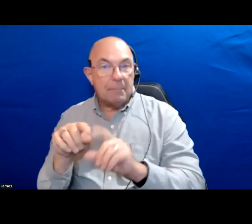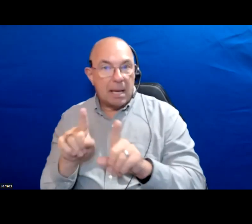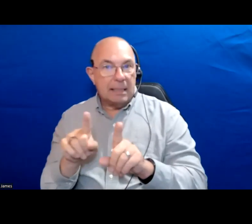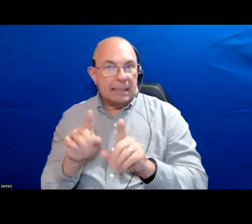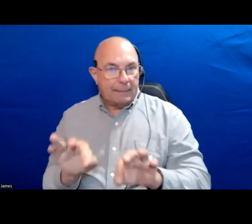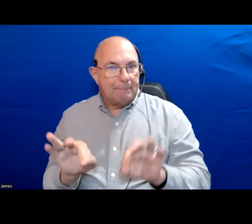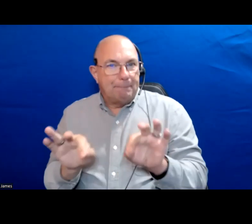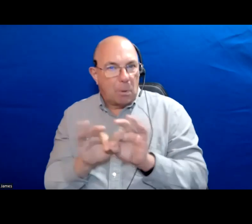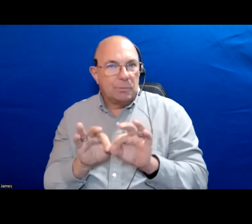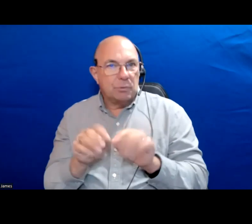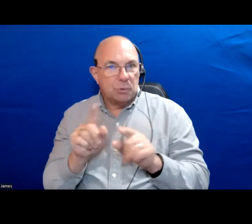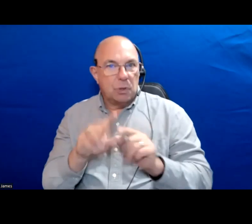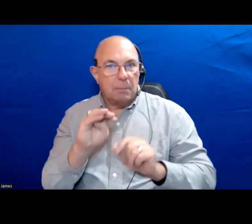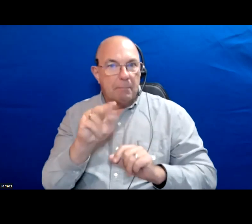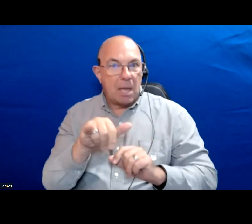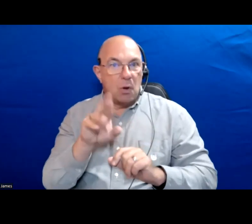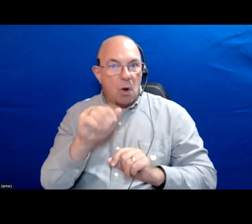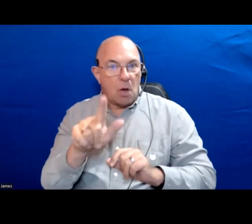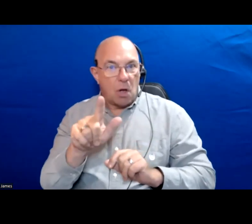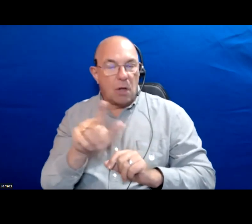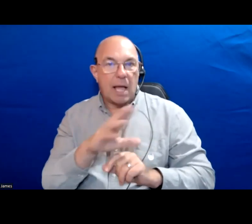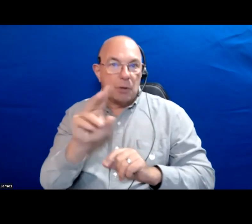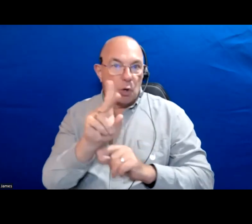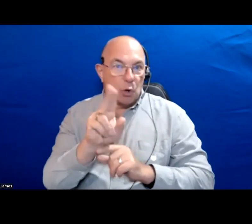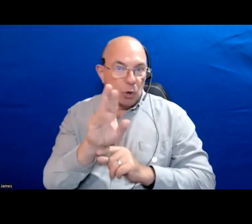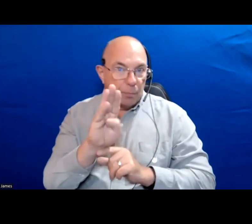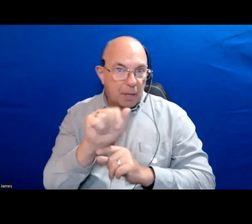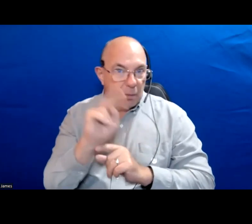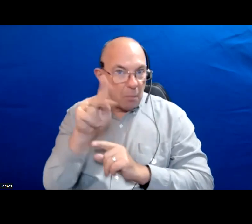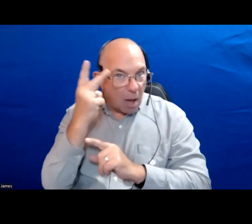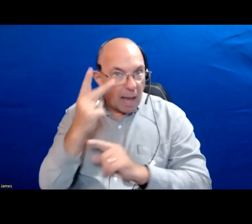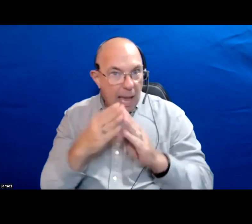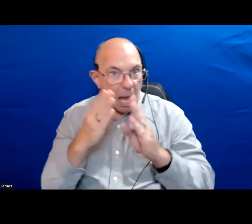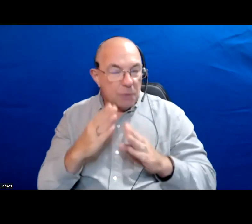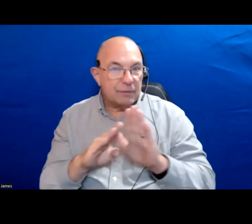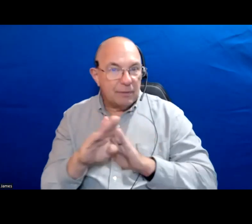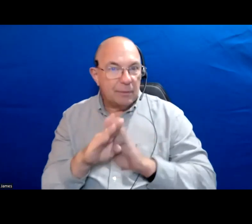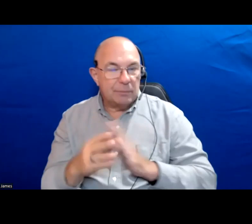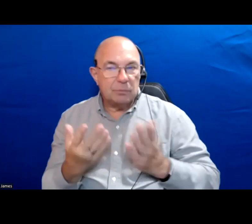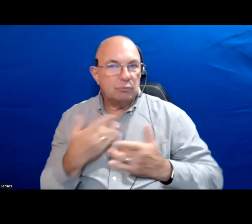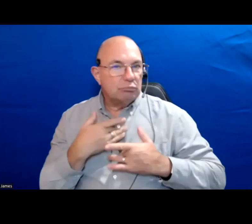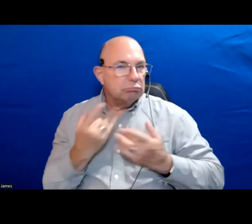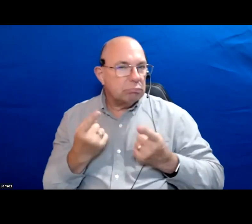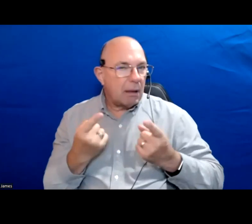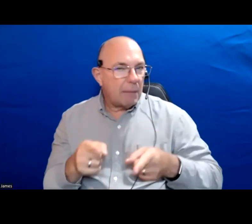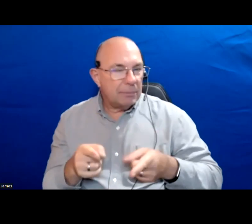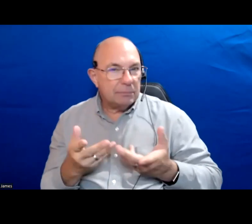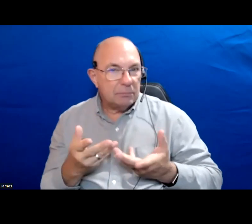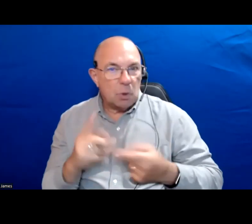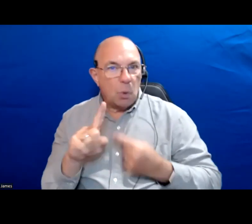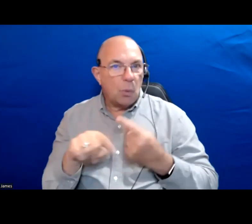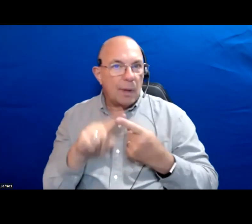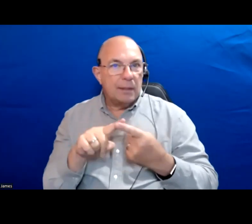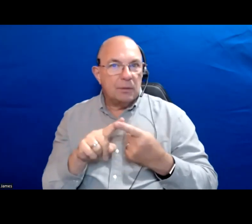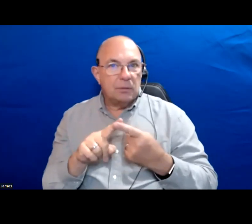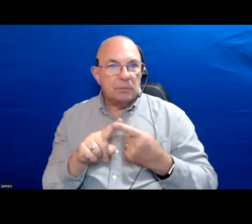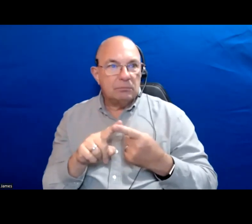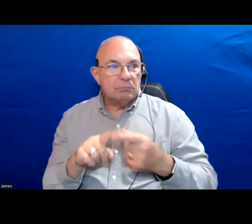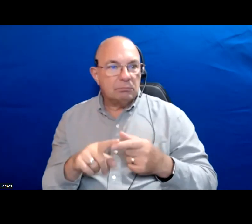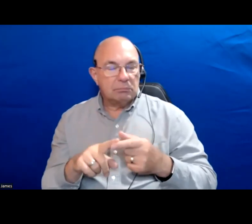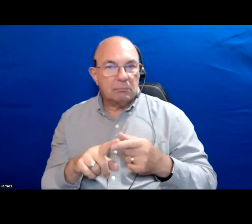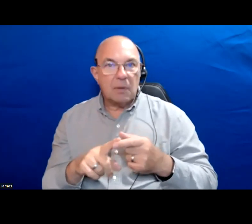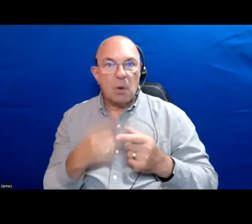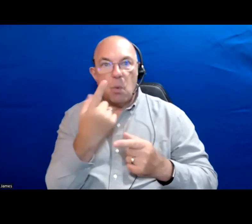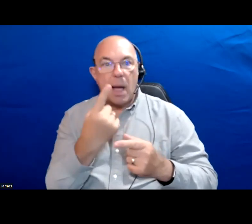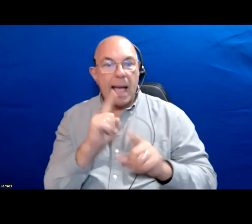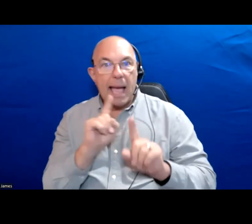urban politics and housing development like what happens when one of the answers to the